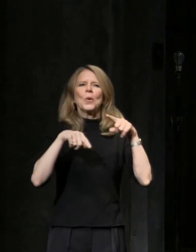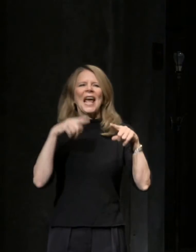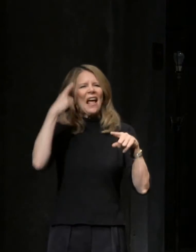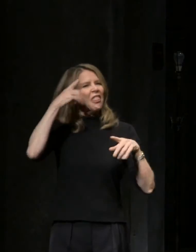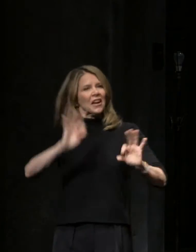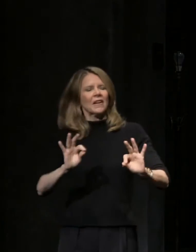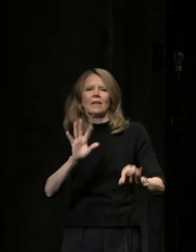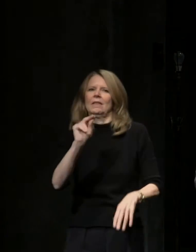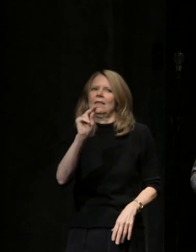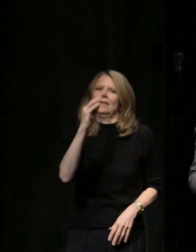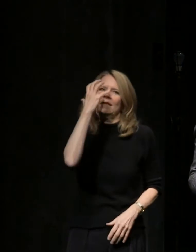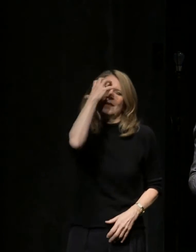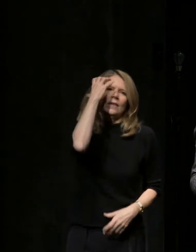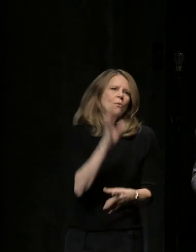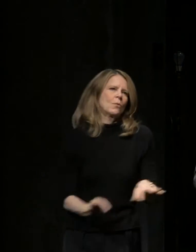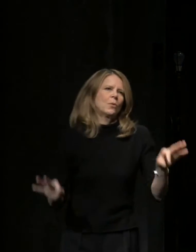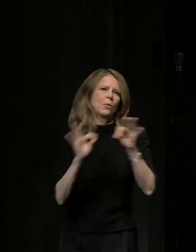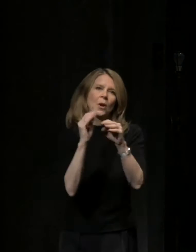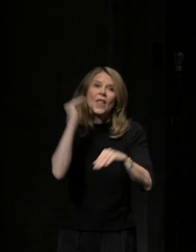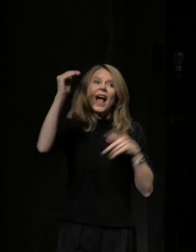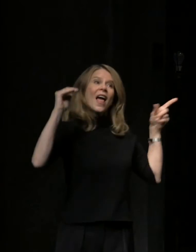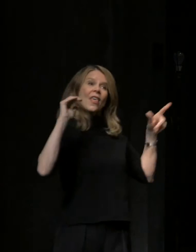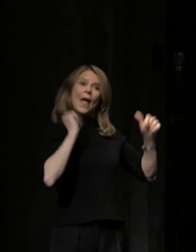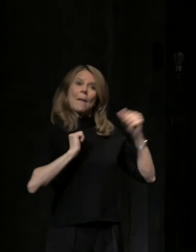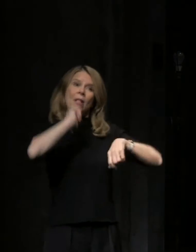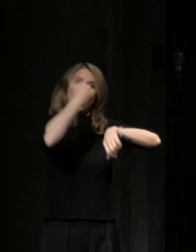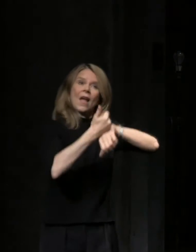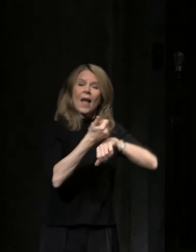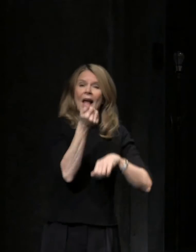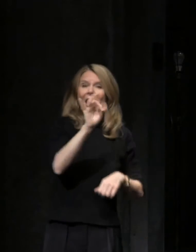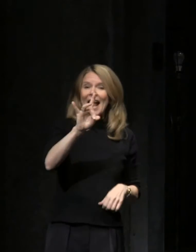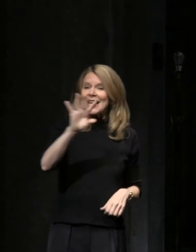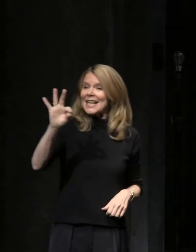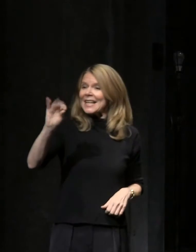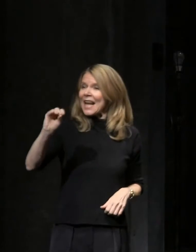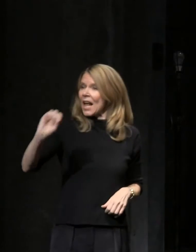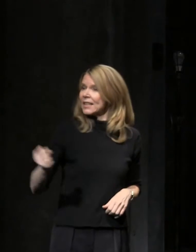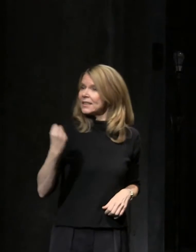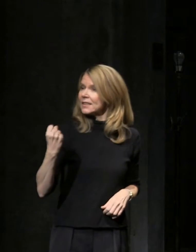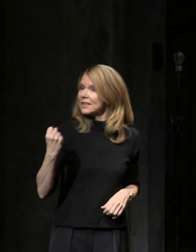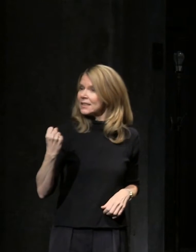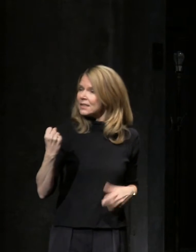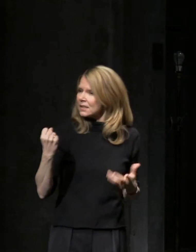intellectual challenges . . . this play was set in the 1890s. That was the period in which